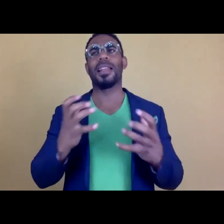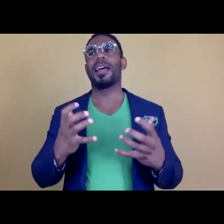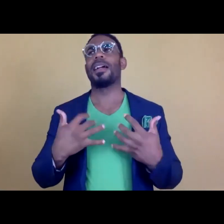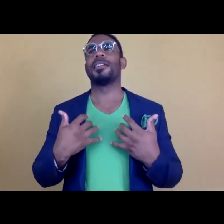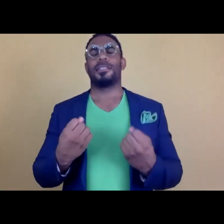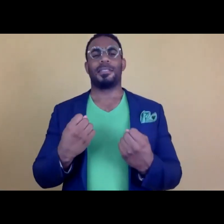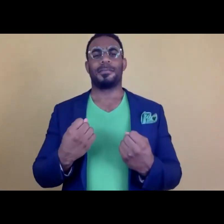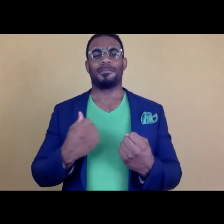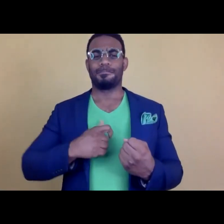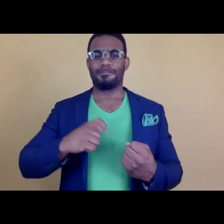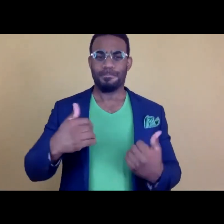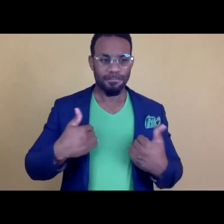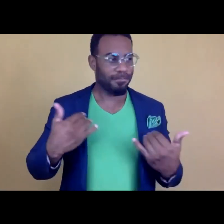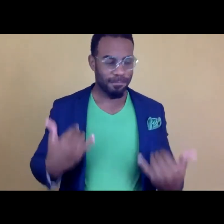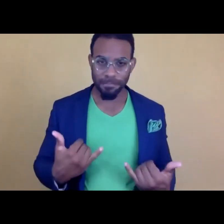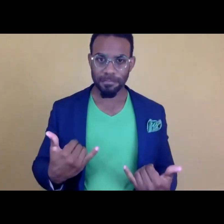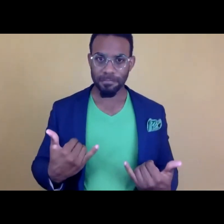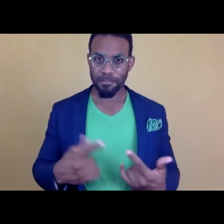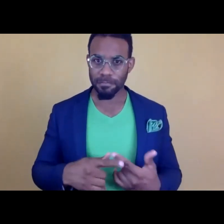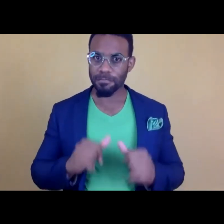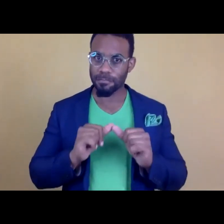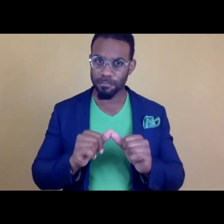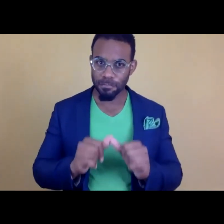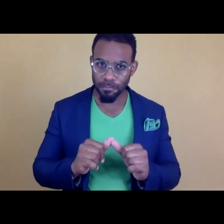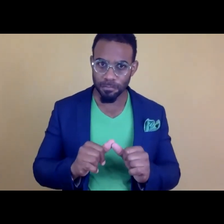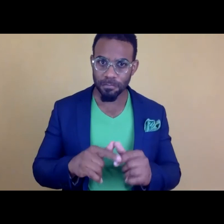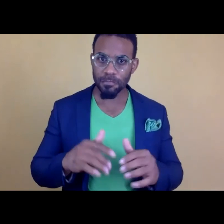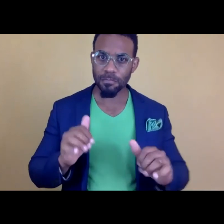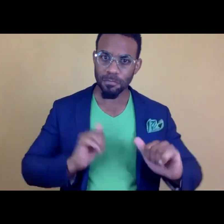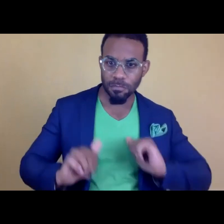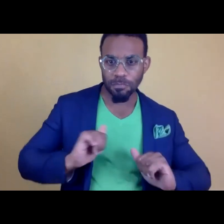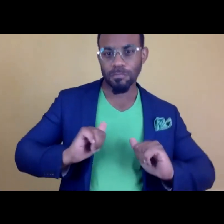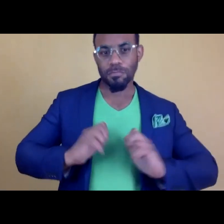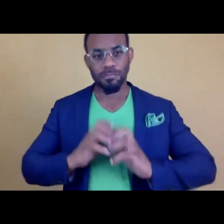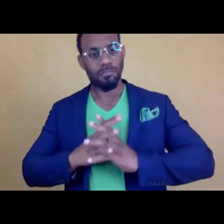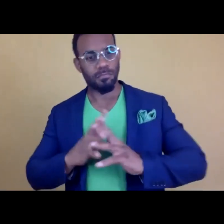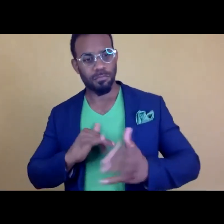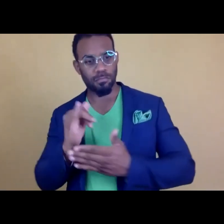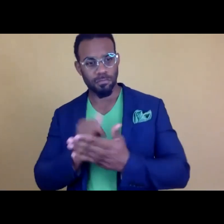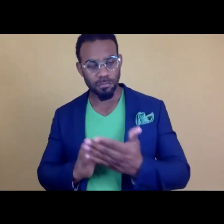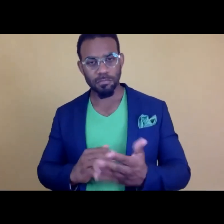of the confidence I have to continue to perform and build my artistry.